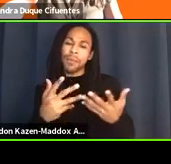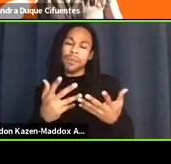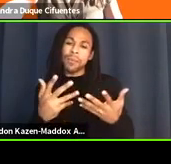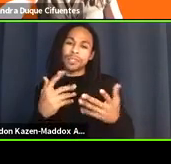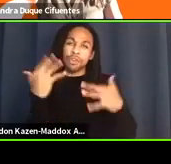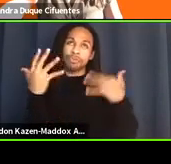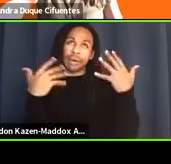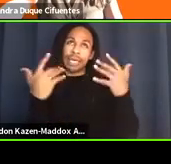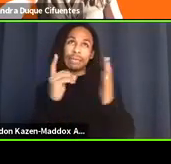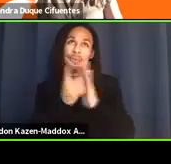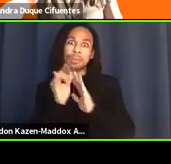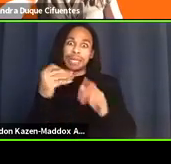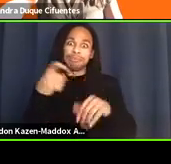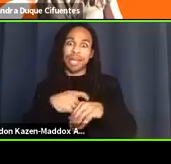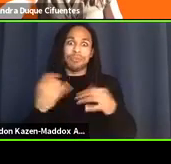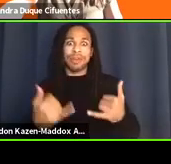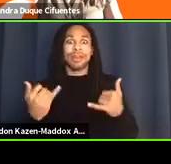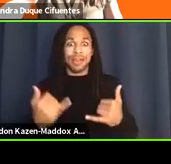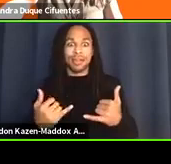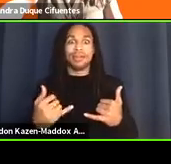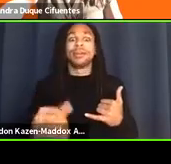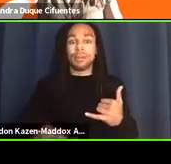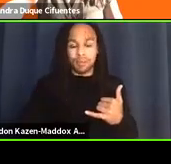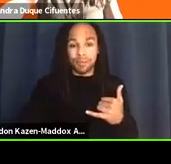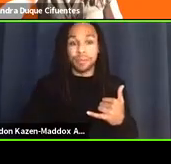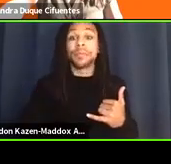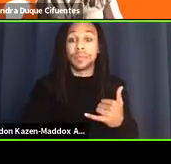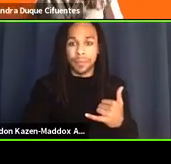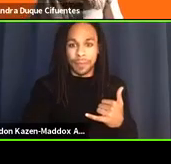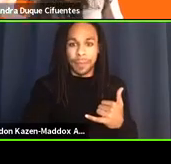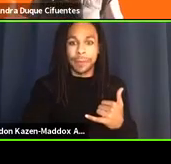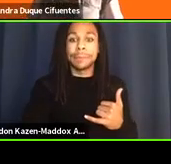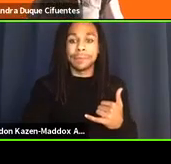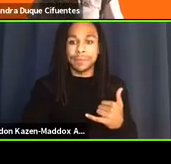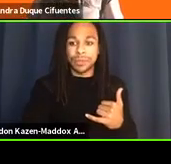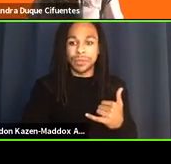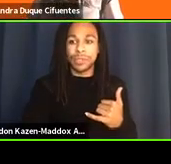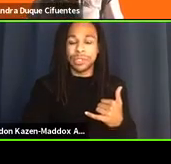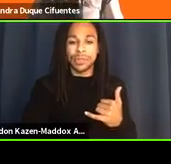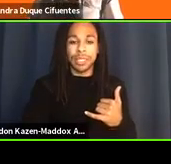want has to be fresh and new. After a few weeks, it does not look as fresh as when you